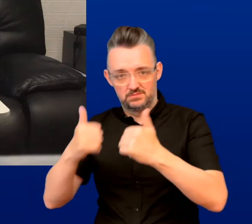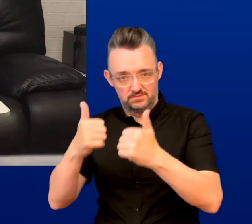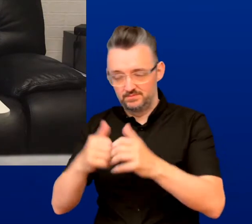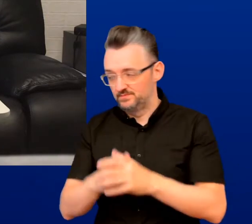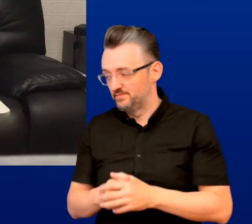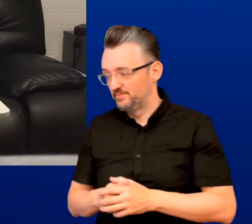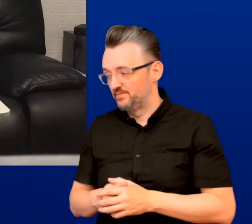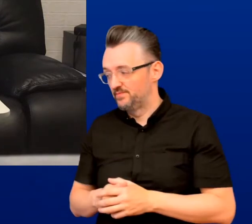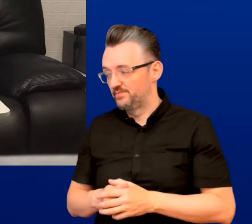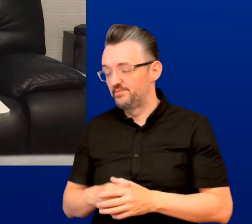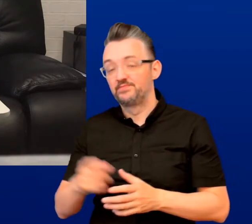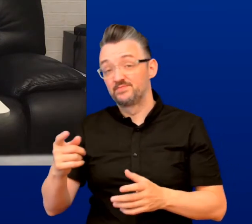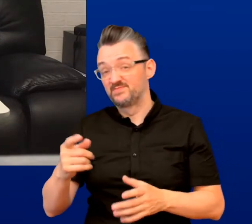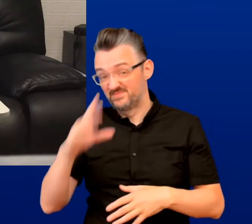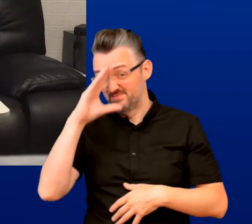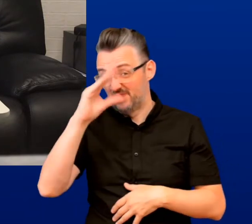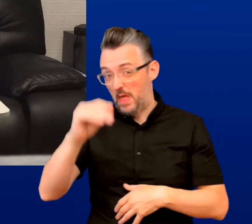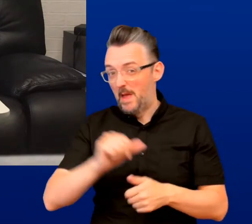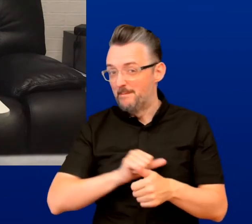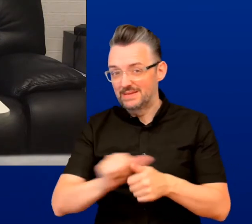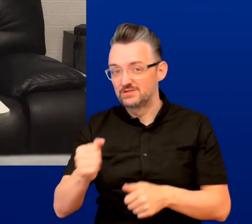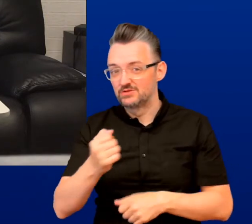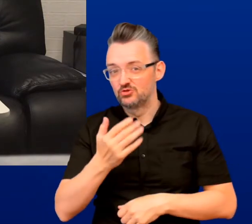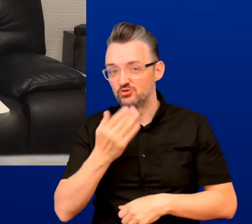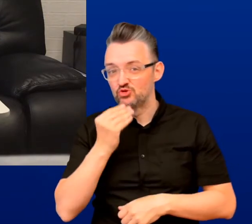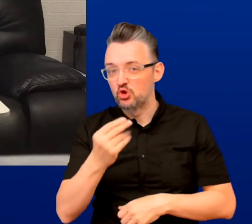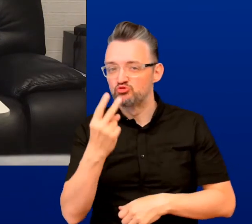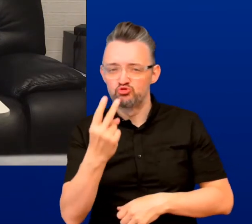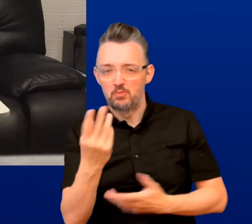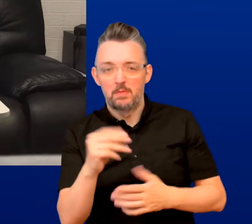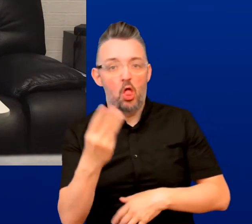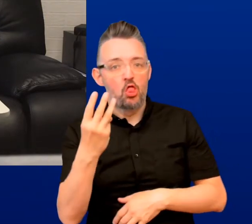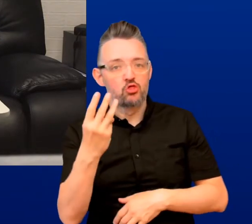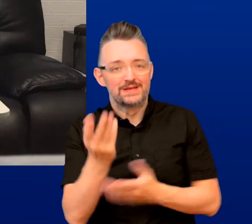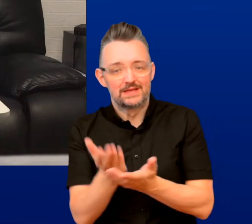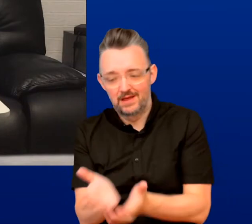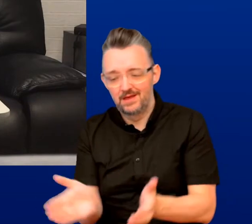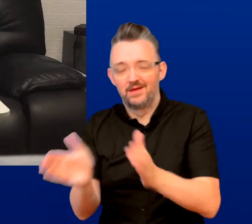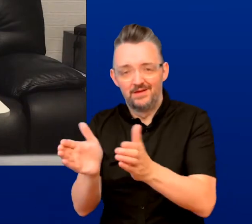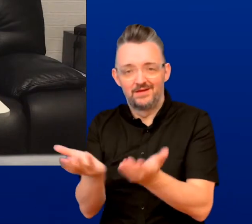I strongly advise you use two or three layers.